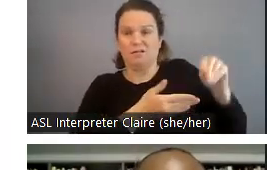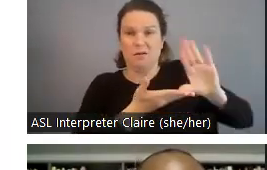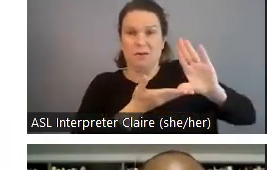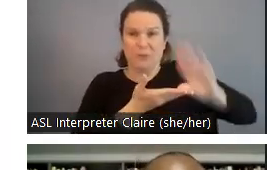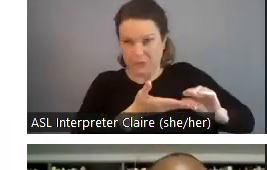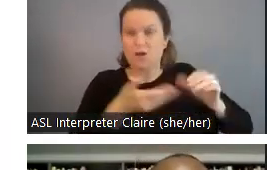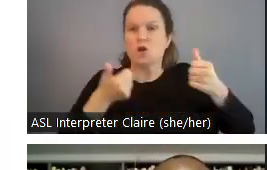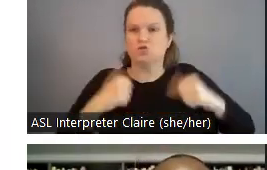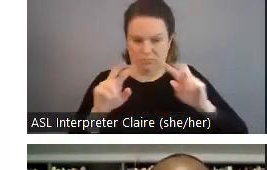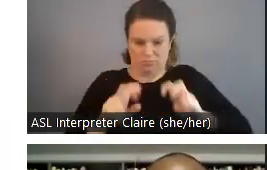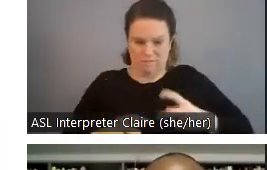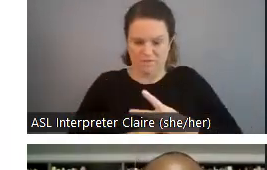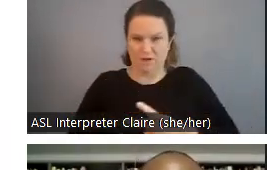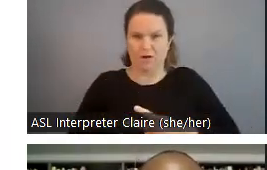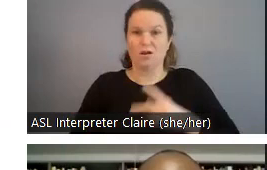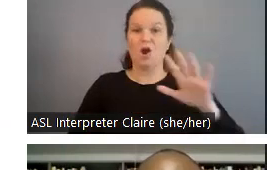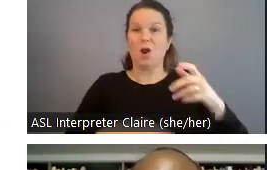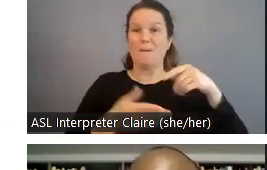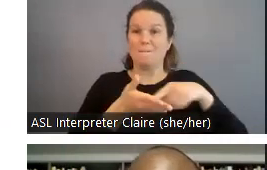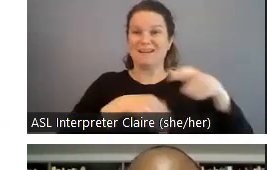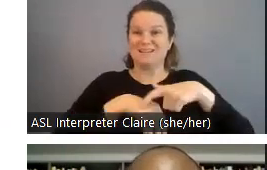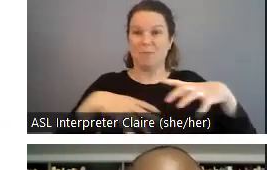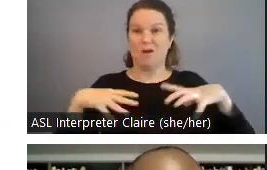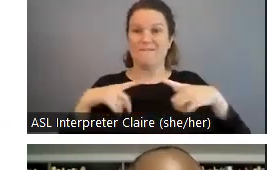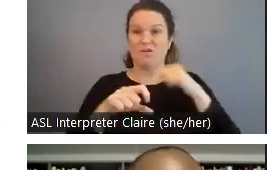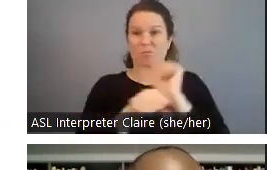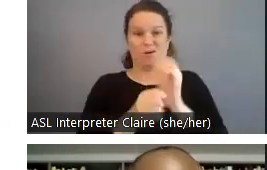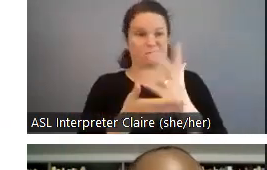exhausted her unpaid time off from work. Next slide.